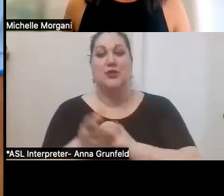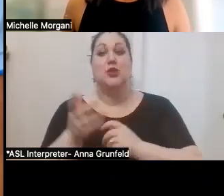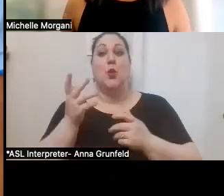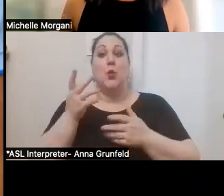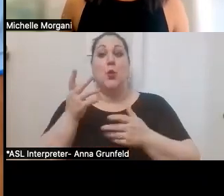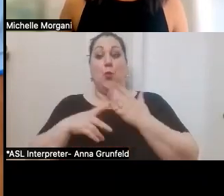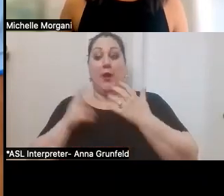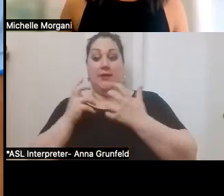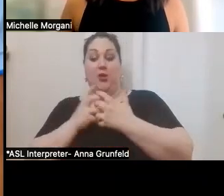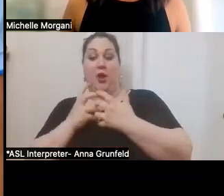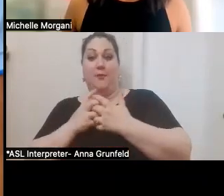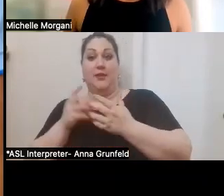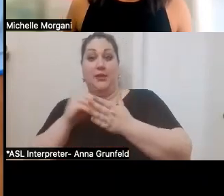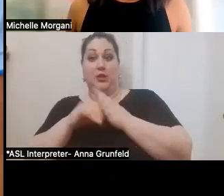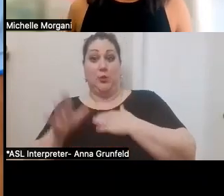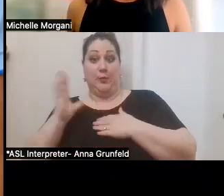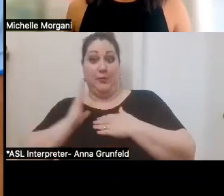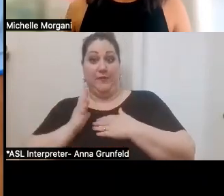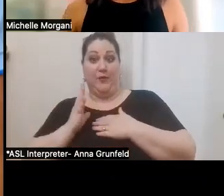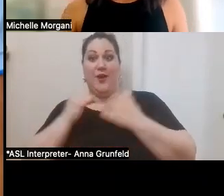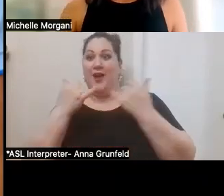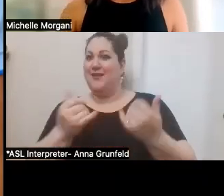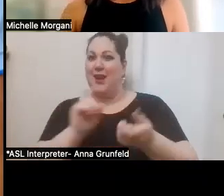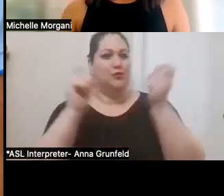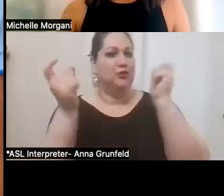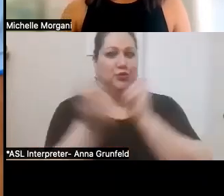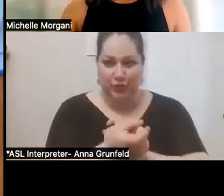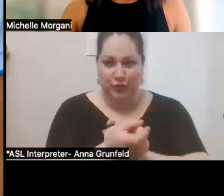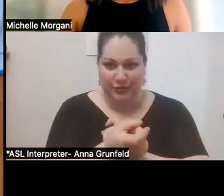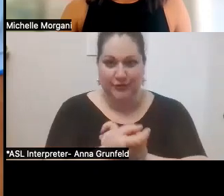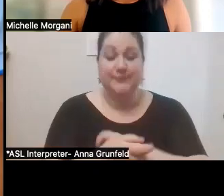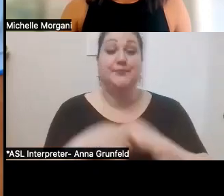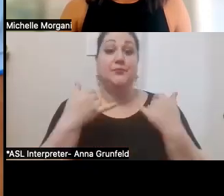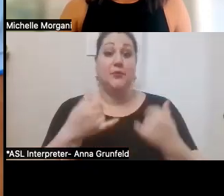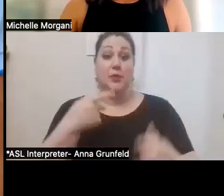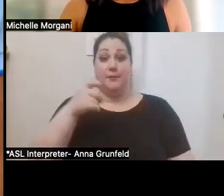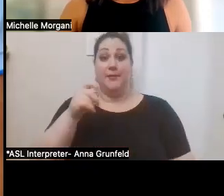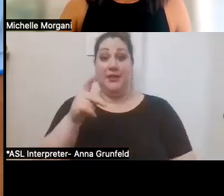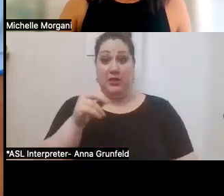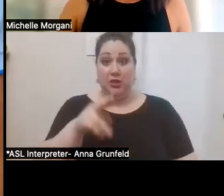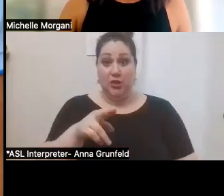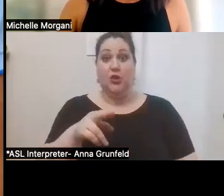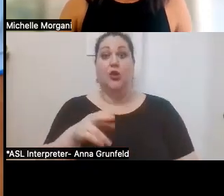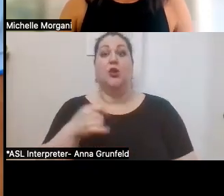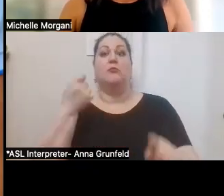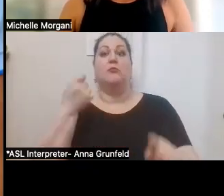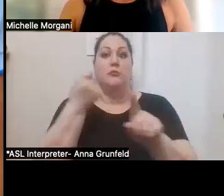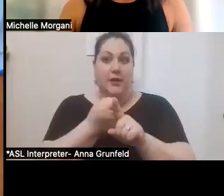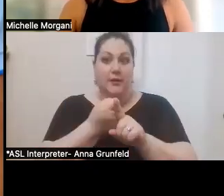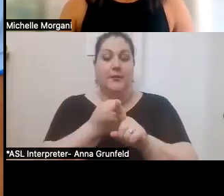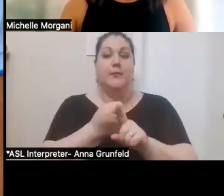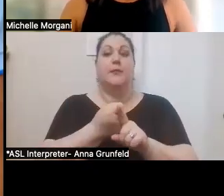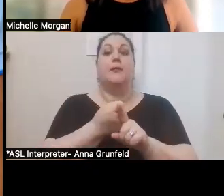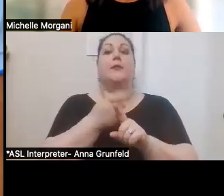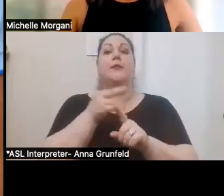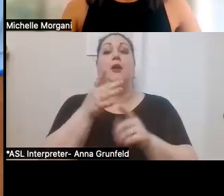And of course, in Peter's case, we are accommodating a learning disability that affects reading, which is one of those disabilities